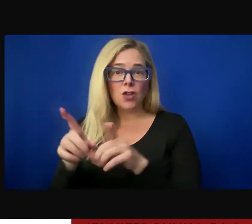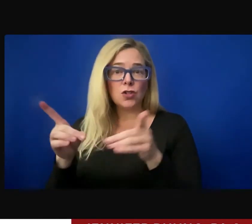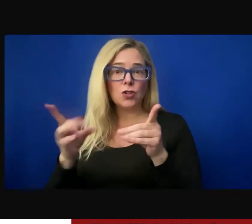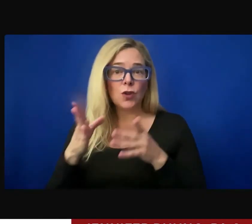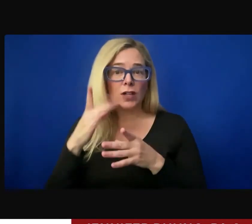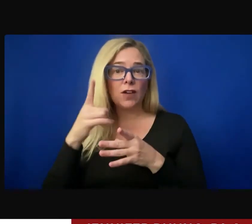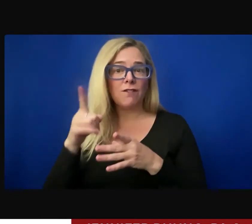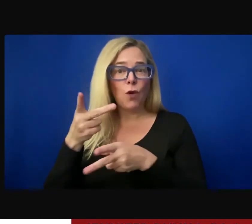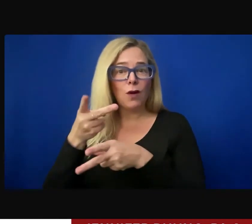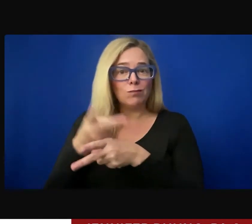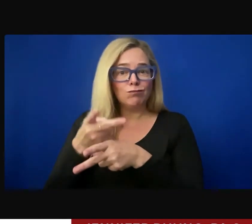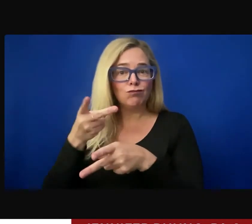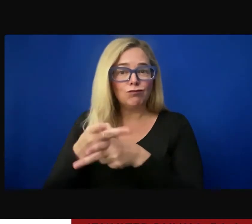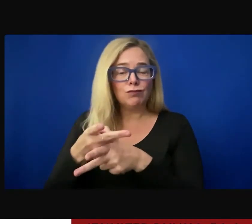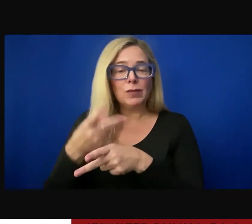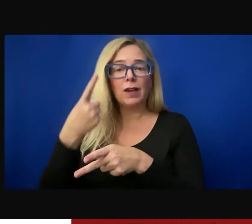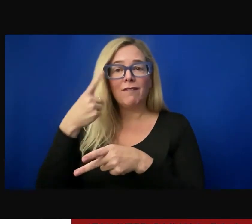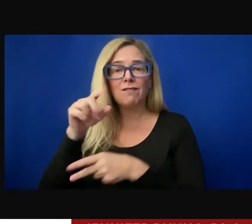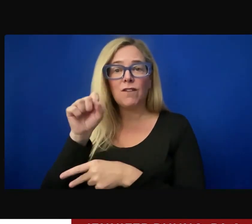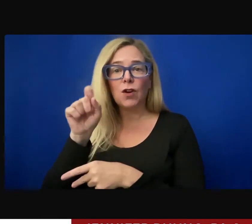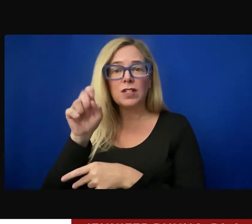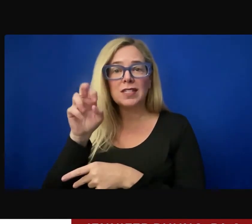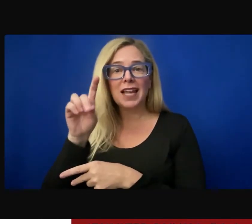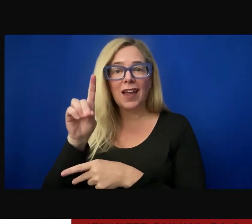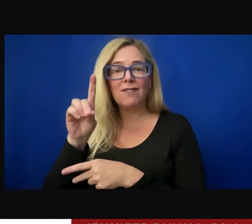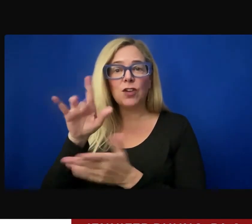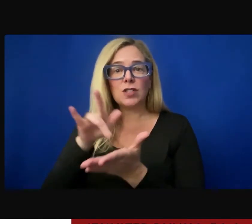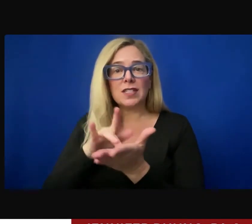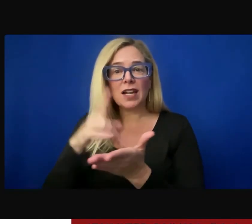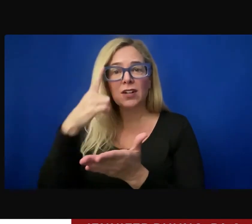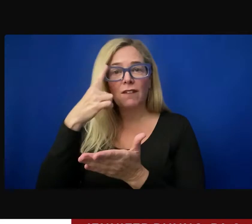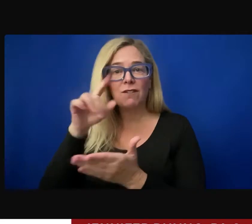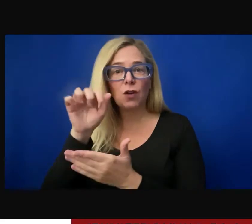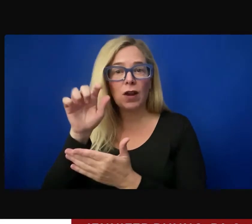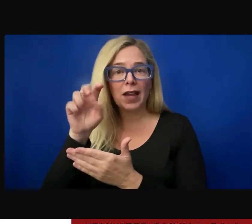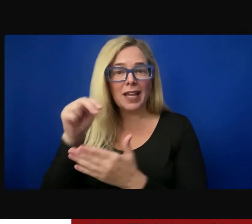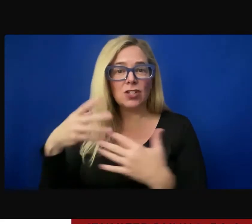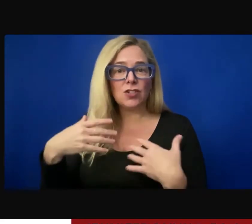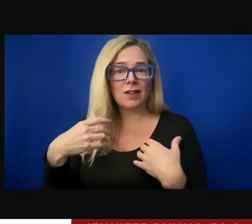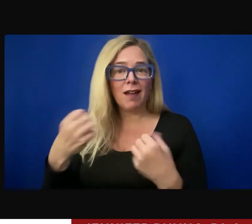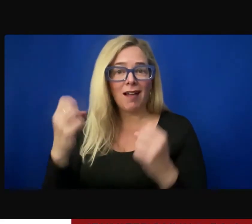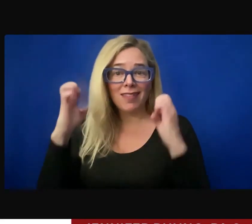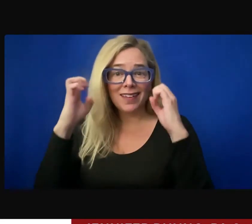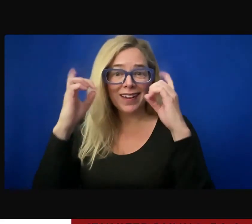Stanford Center for Asian Health Research and Education. Dr. Trivedi has been featured